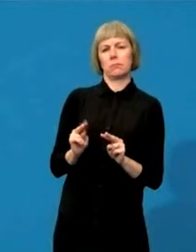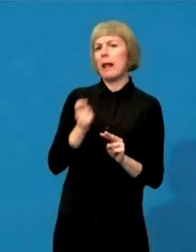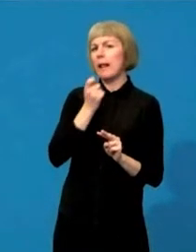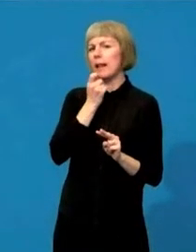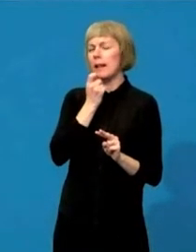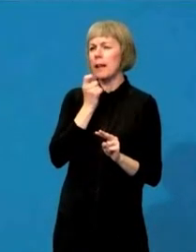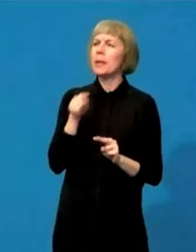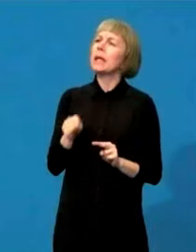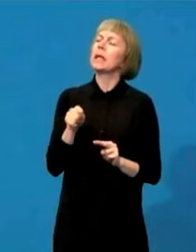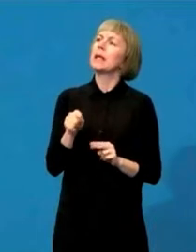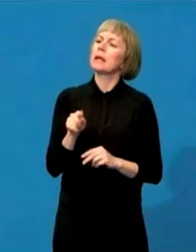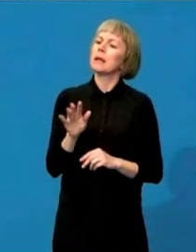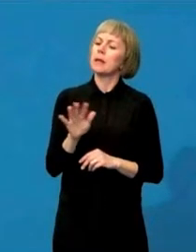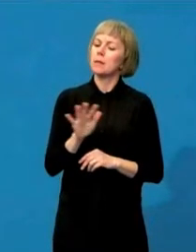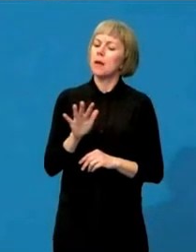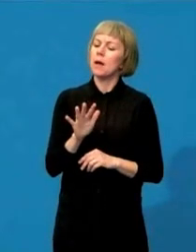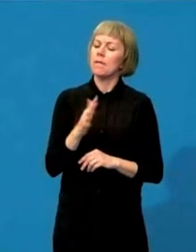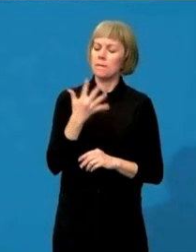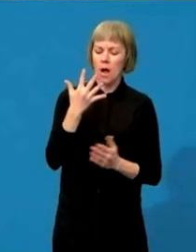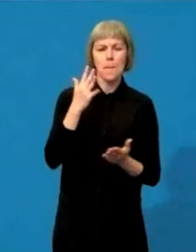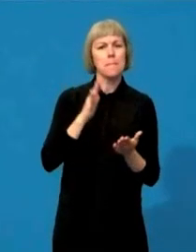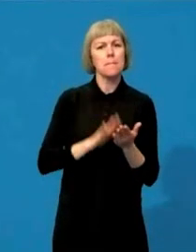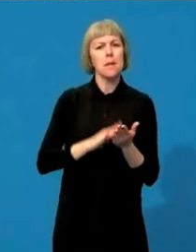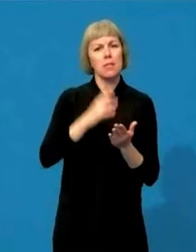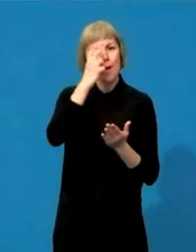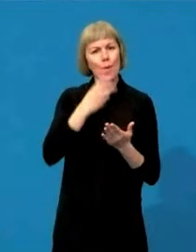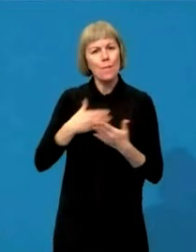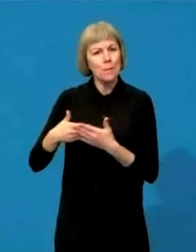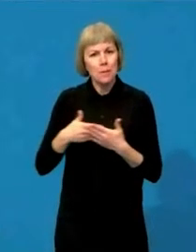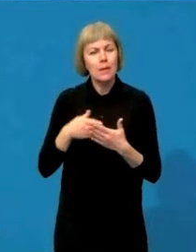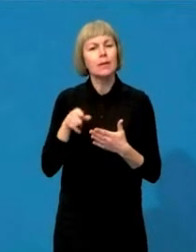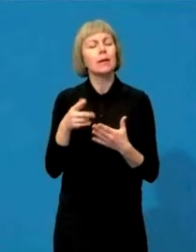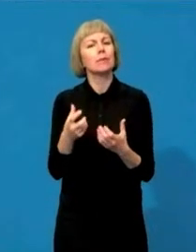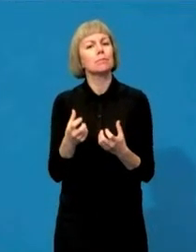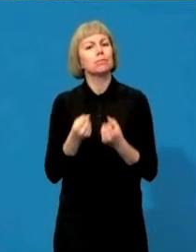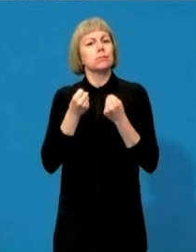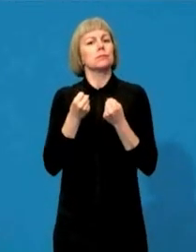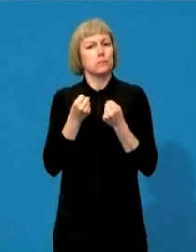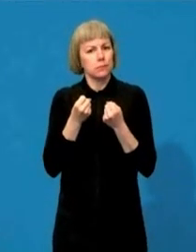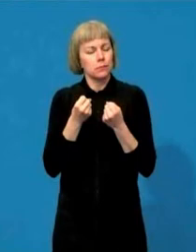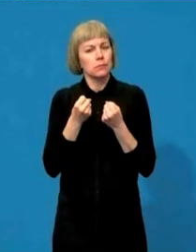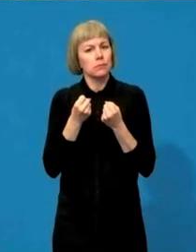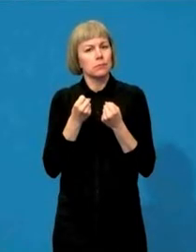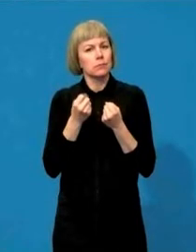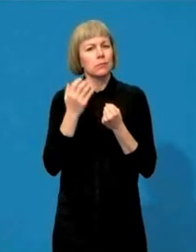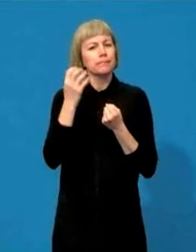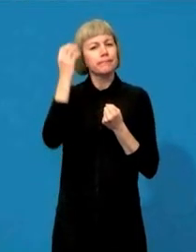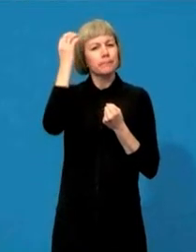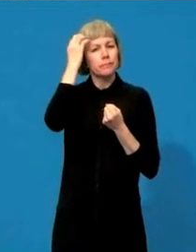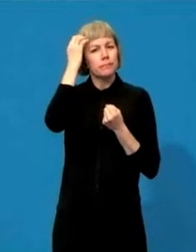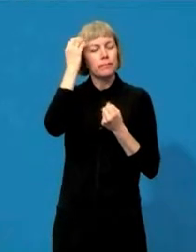of 5 months old he contracted hydrocephalus where we had to - he had to get flown into